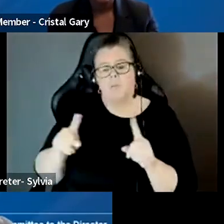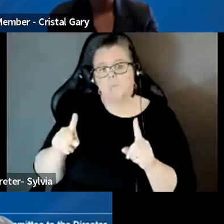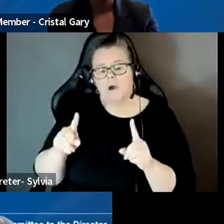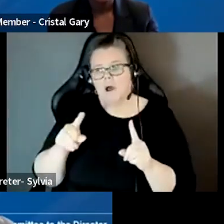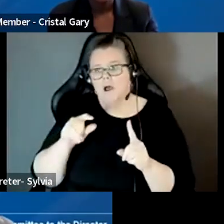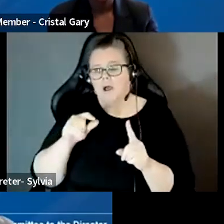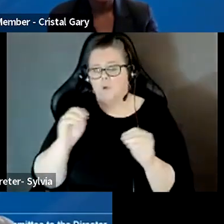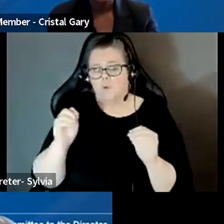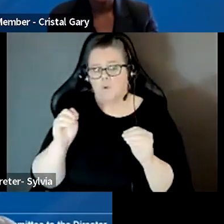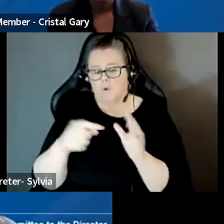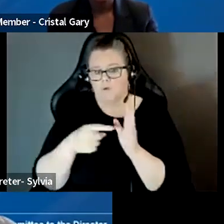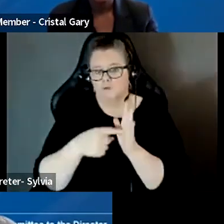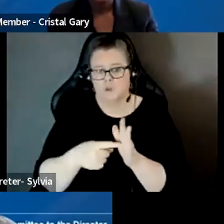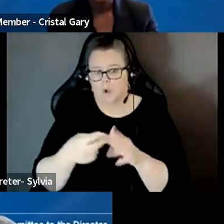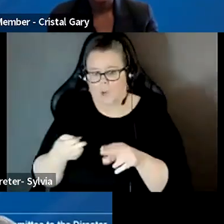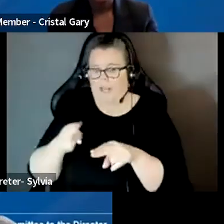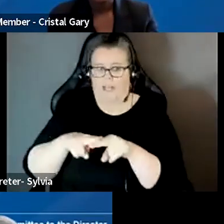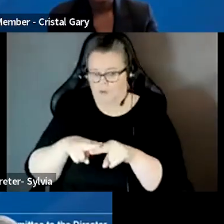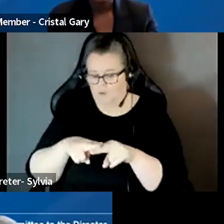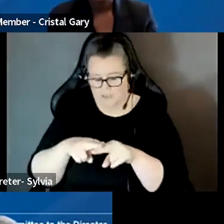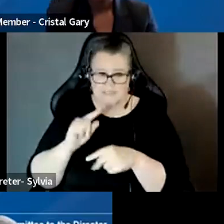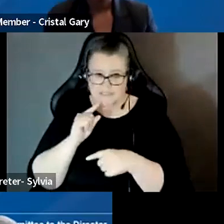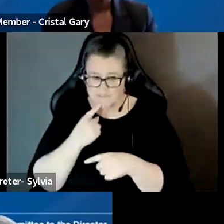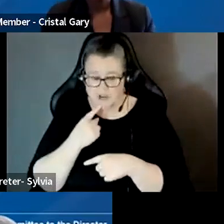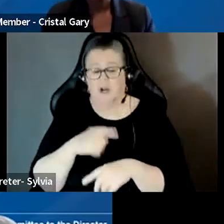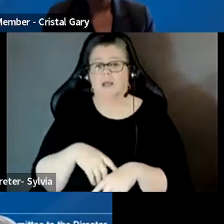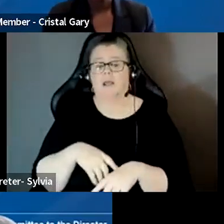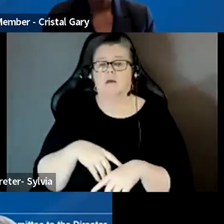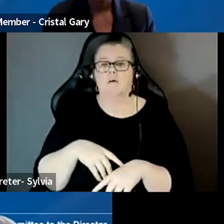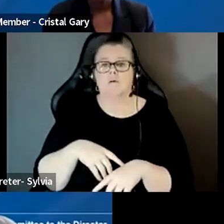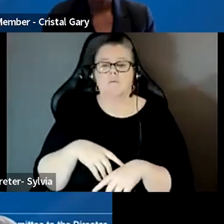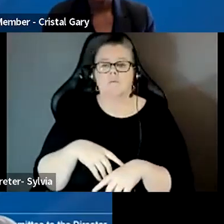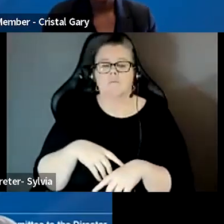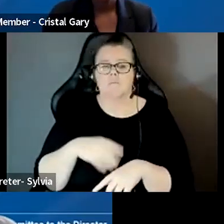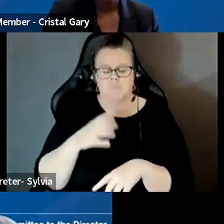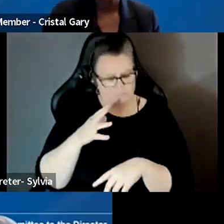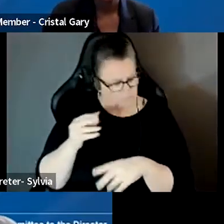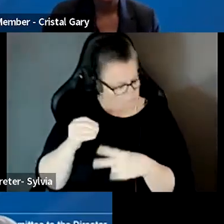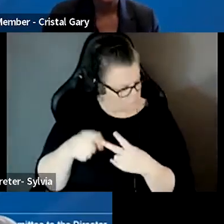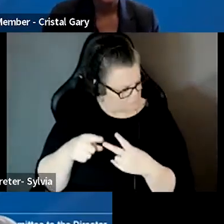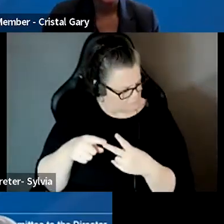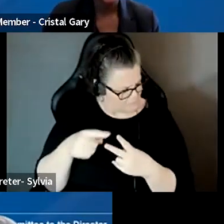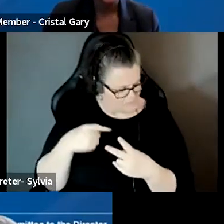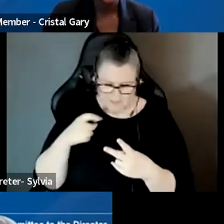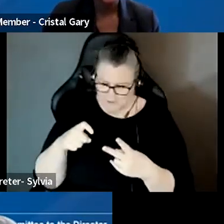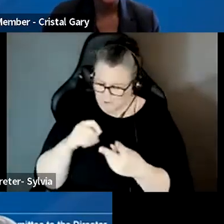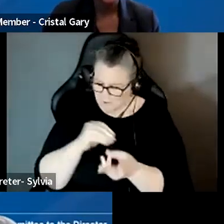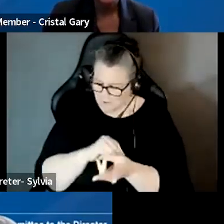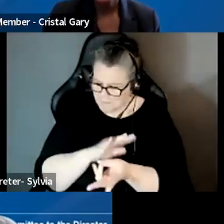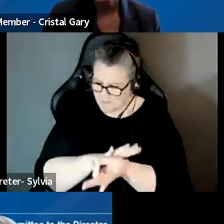In terms of -- I'm sorry, I should have made the note. You were talking about -- oh [overlapping] --